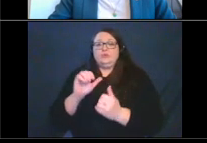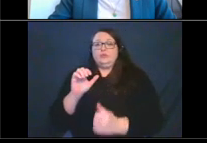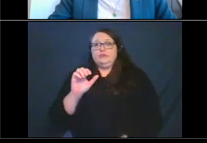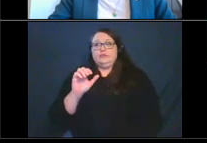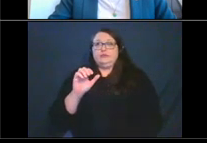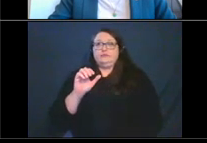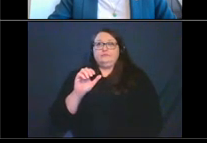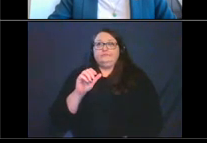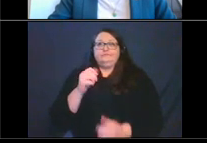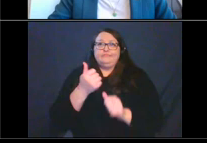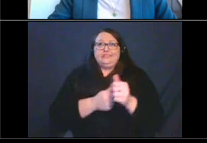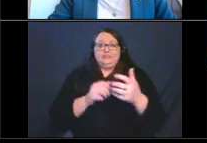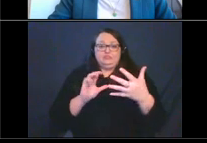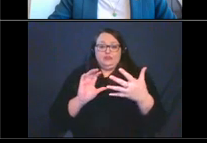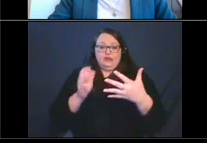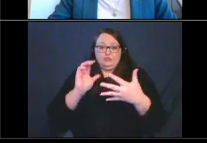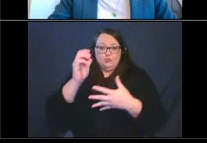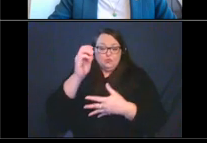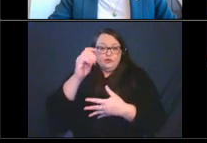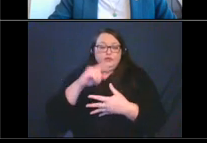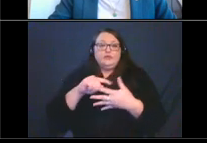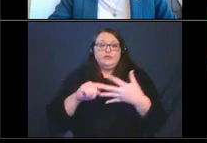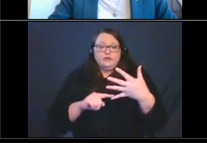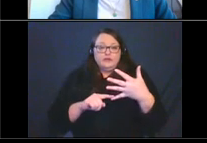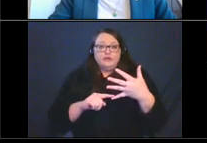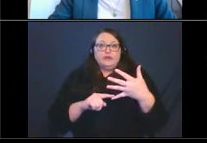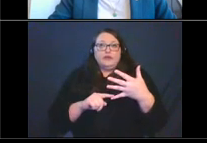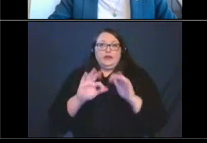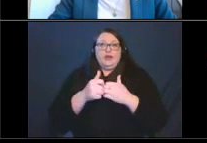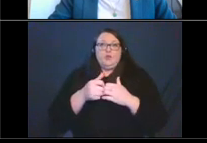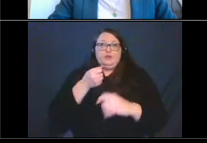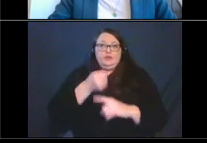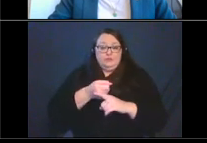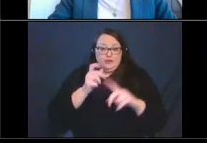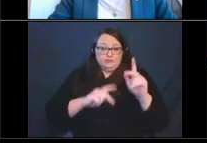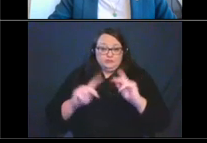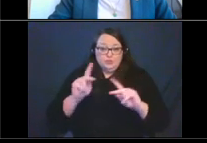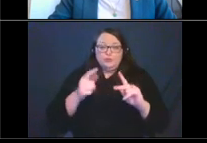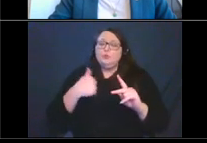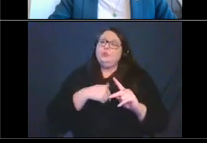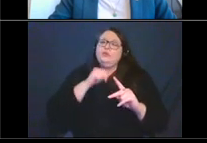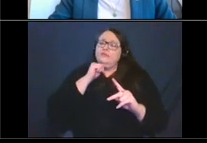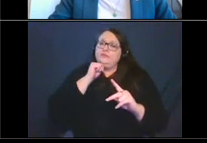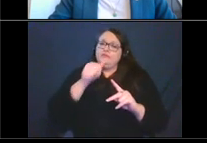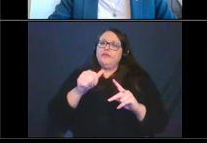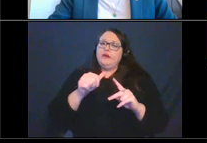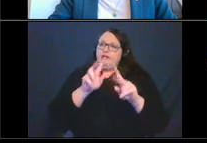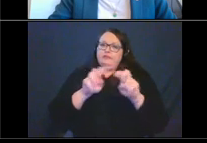each category to sort of an impact, we haven't done that, and I think maybe moving forward,